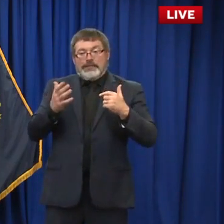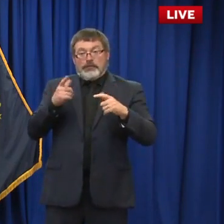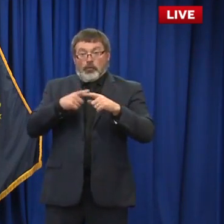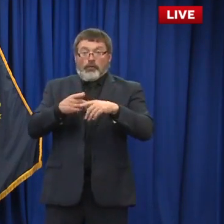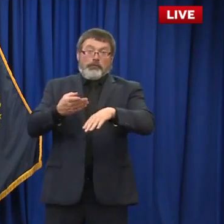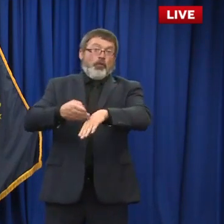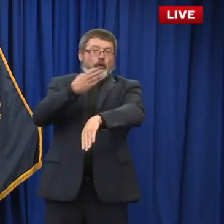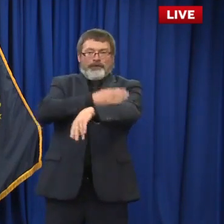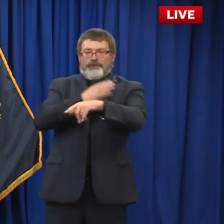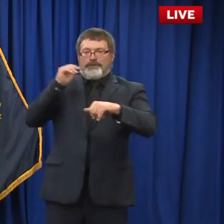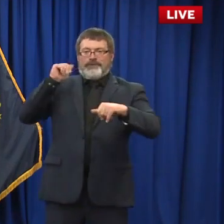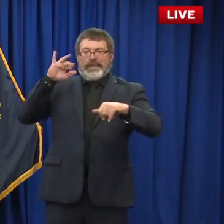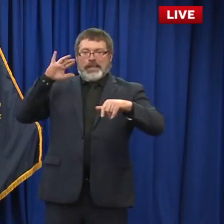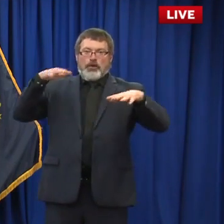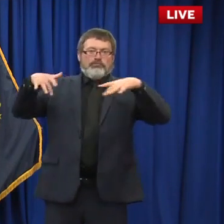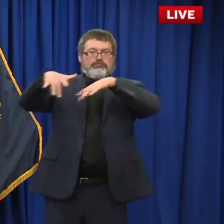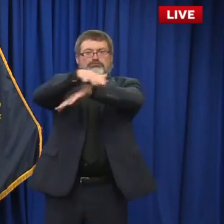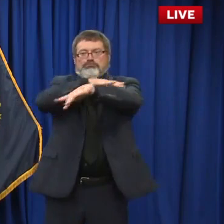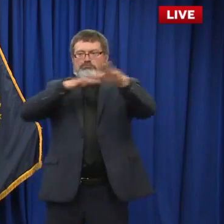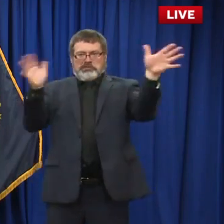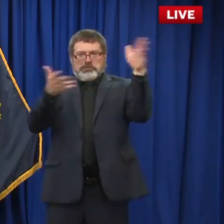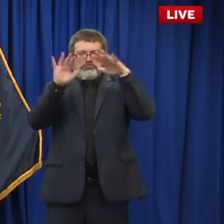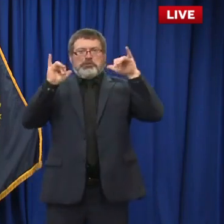TECHNOLOGY, THEY'RE MAKING INVESTMENTS, ALLOWING THE AIRFLOW, SO THERE'S A U.V.